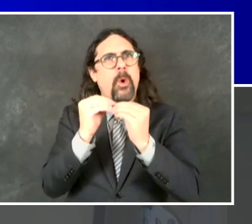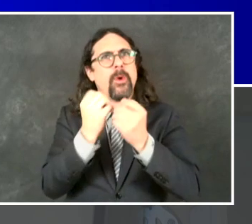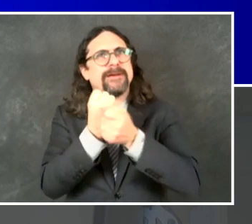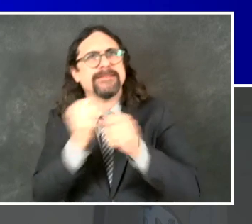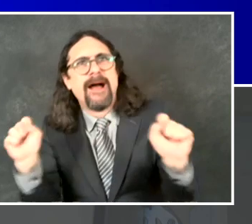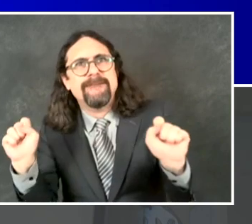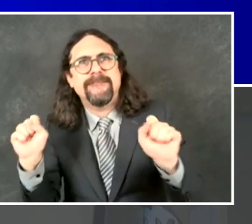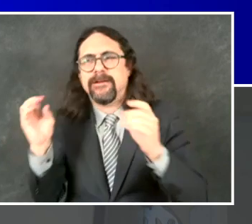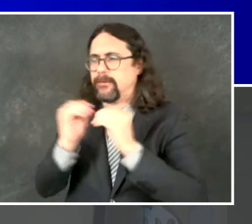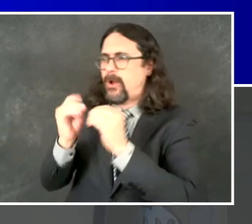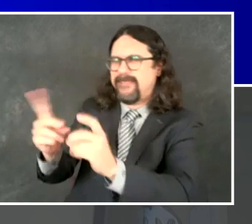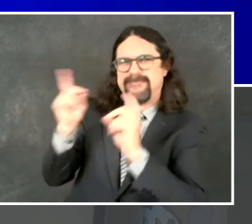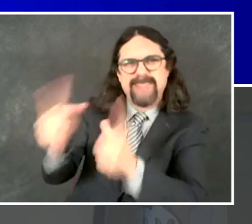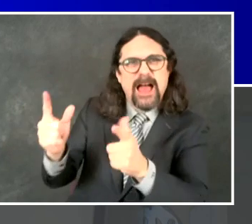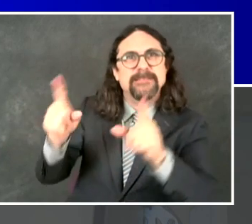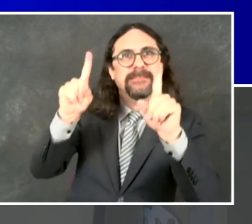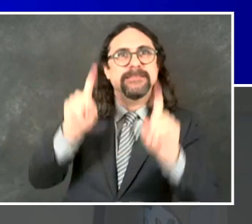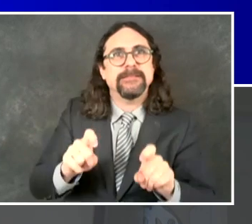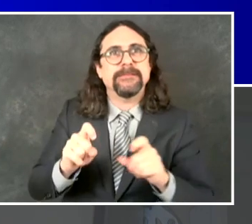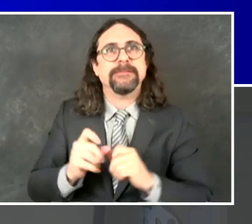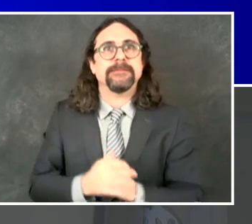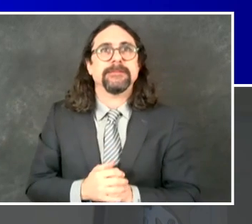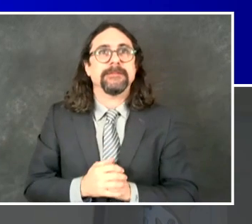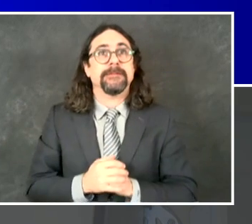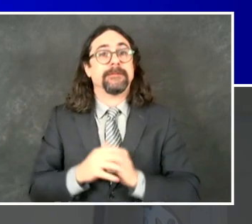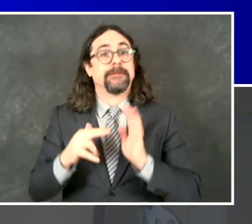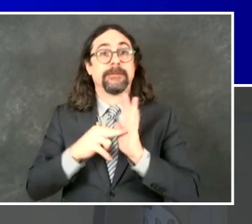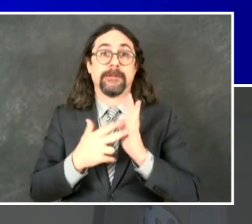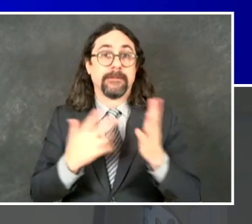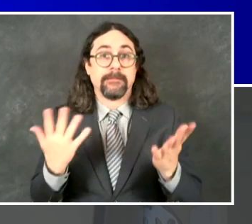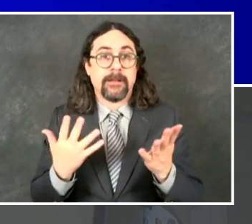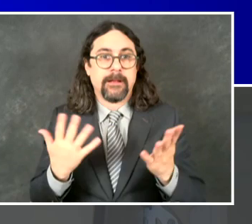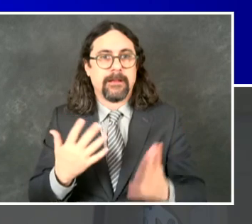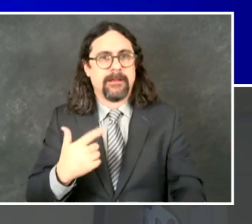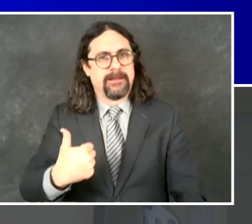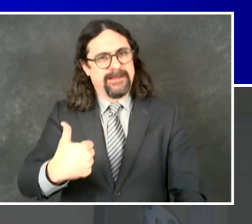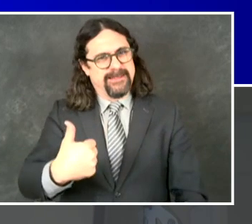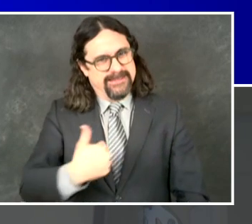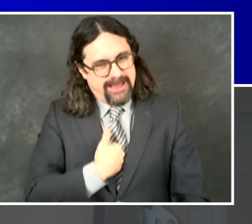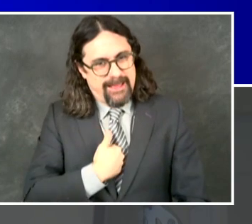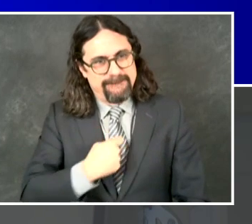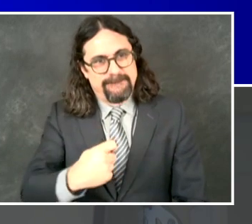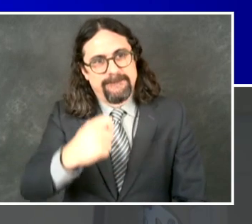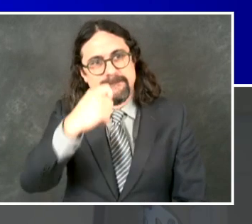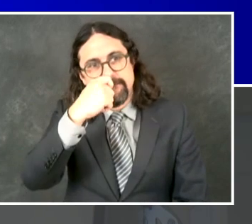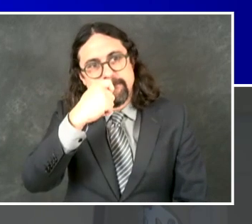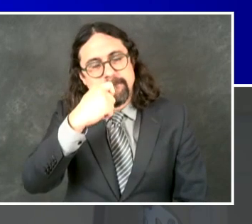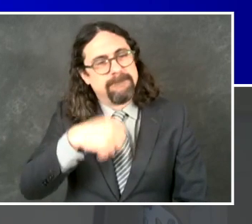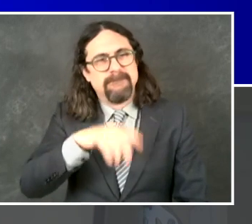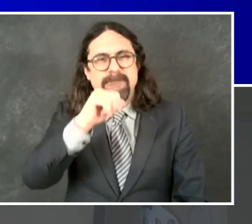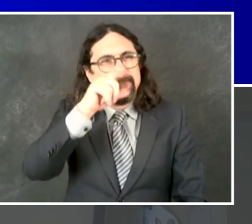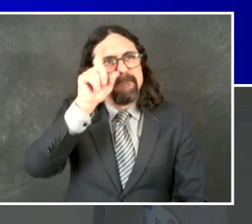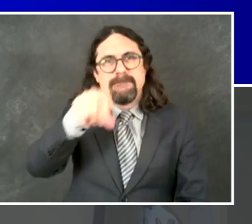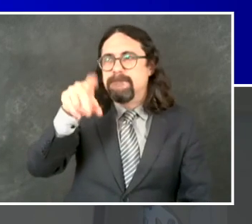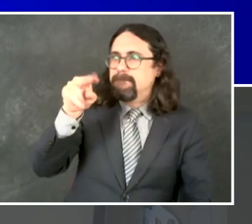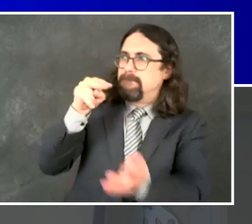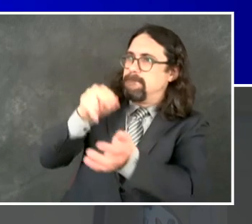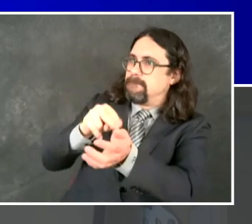YORK CITY. SO WE'RE CALLING ITTO MAKE IT SIMPLE AND STRAIGHTFORWARD. SELF-SWAB TEST. WHAT DOES IT